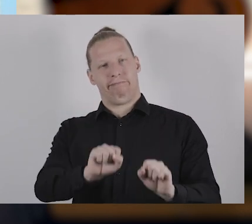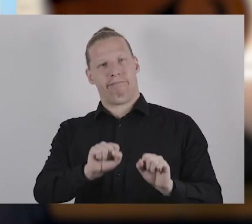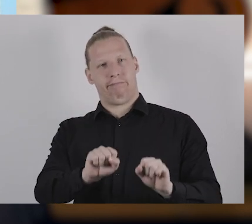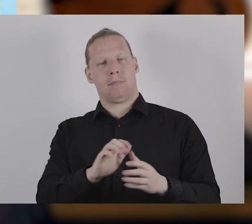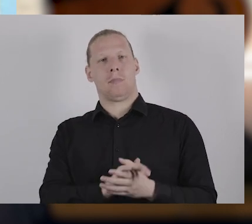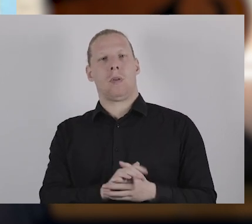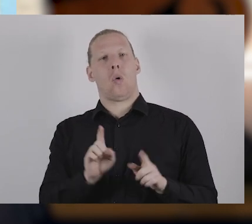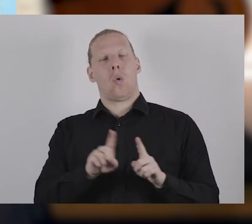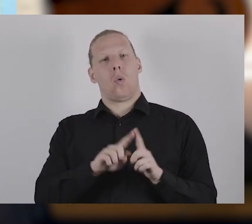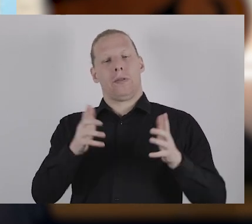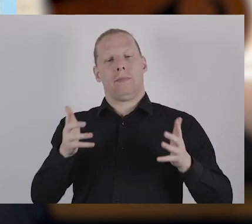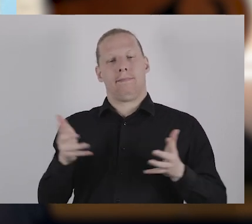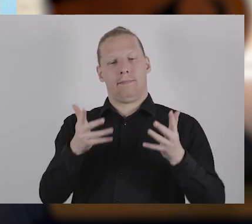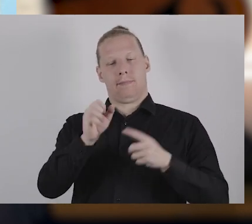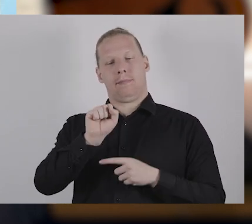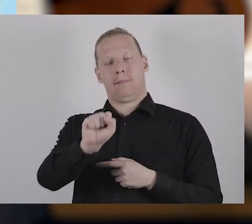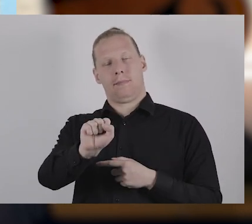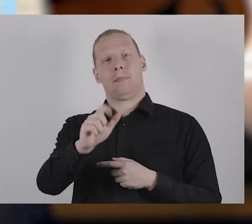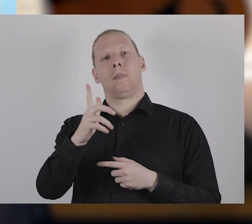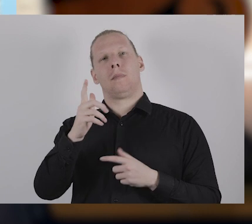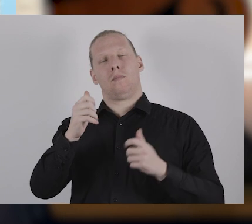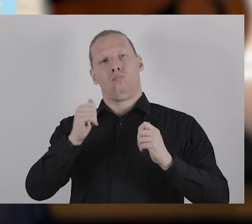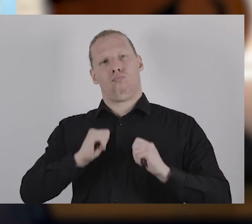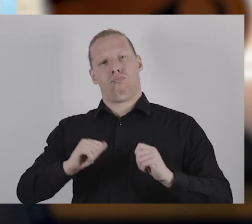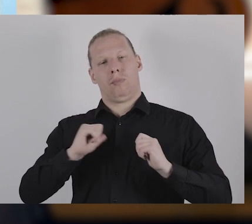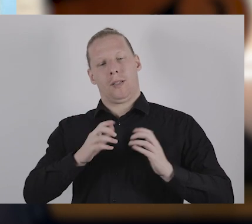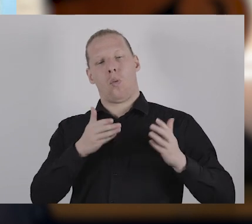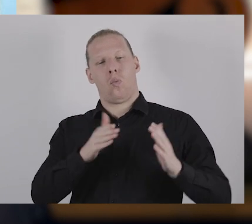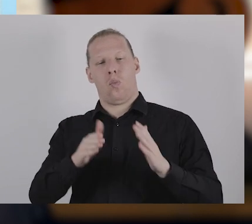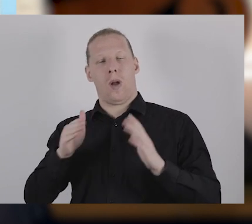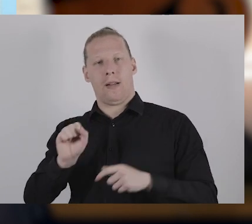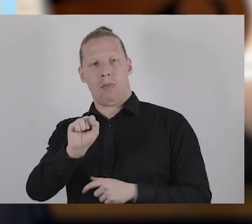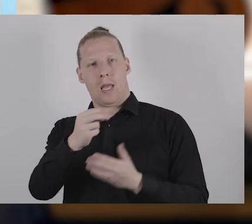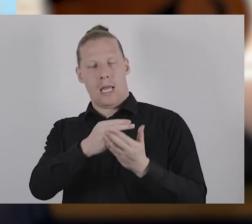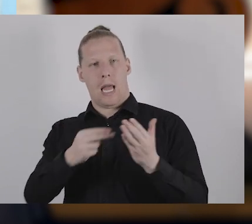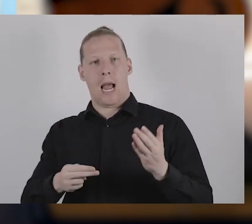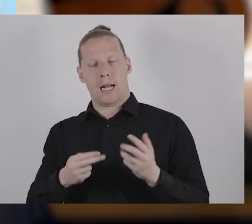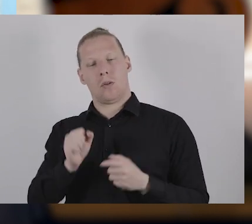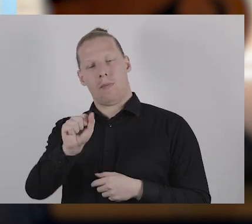as well as fostering the distinctive arts and culture practices and knowledge of hapū and iwi.